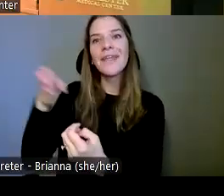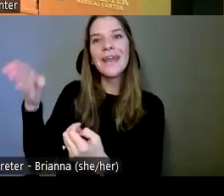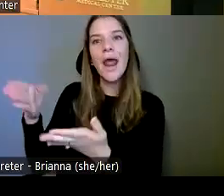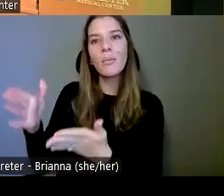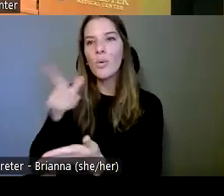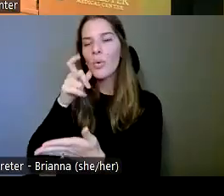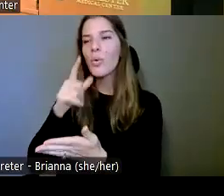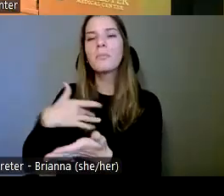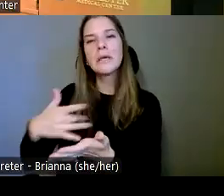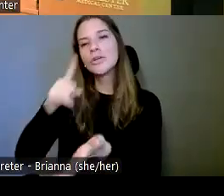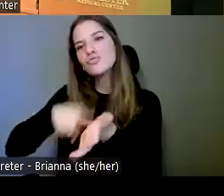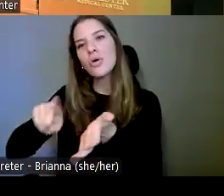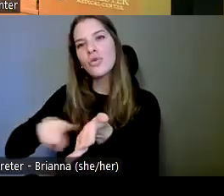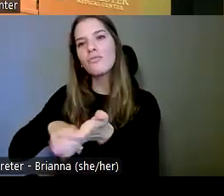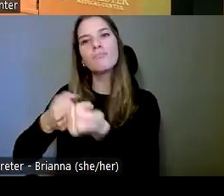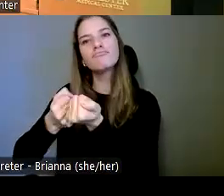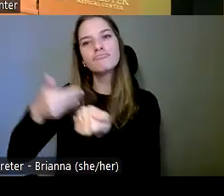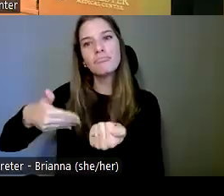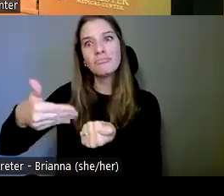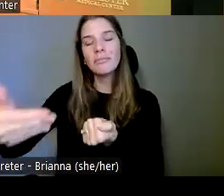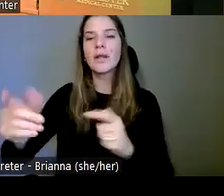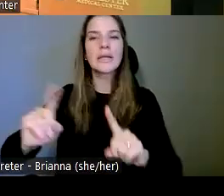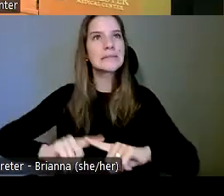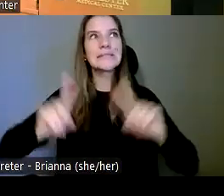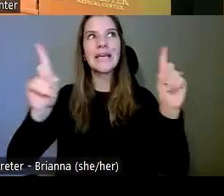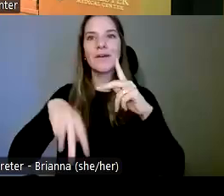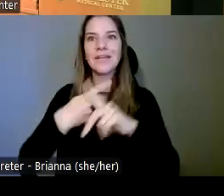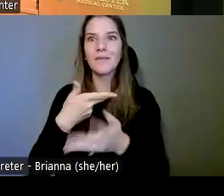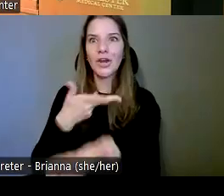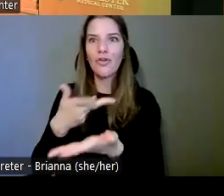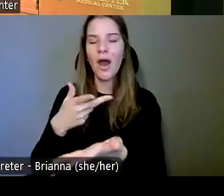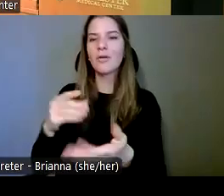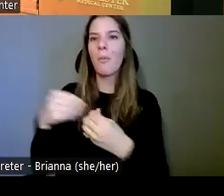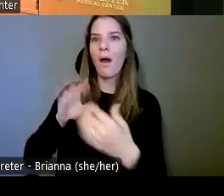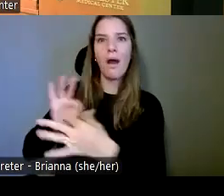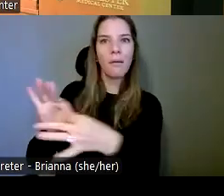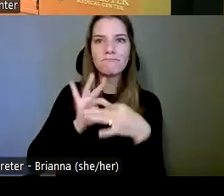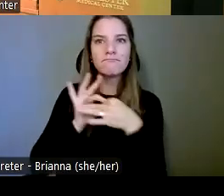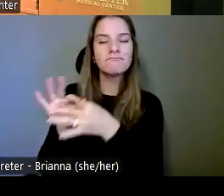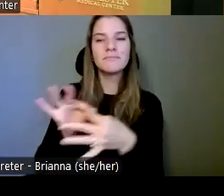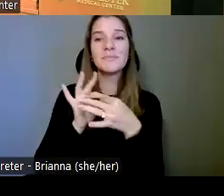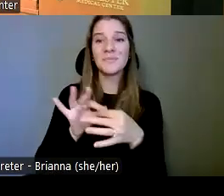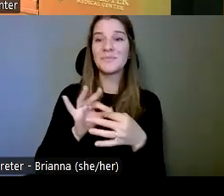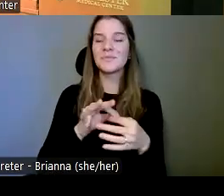and is actually totally different interaction. So the fellows act as nonp profofessional, non-